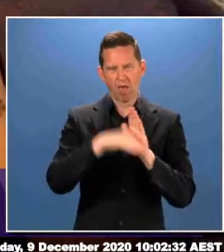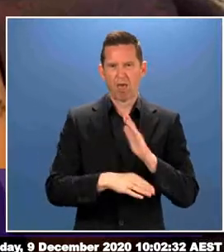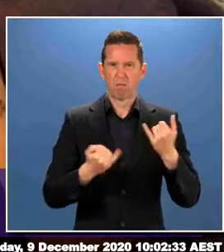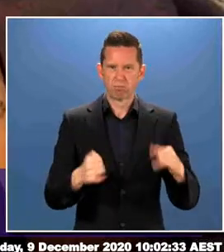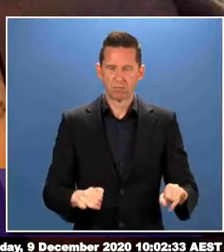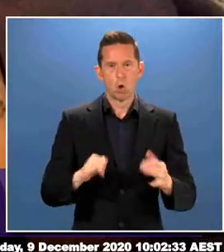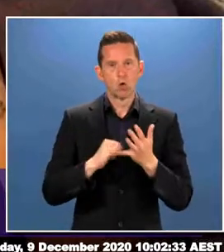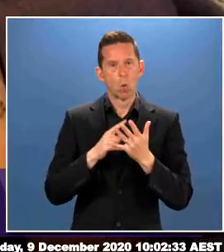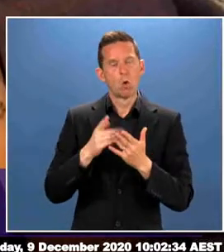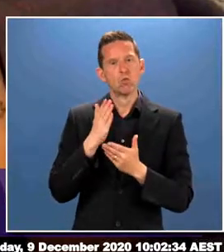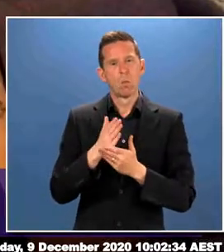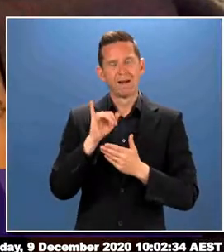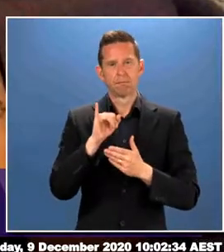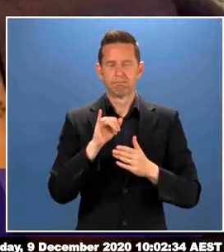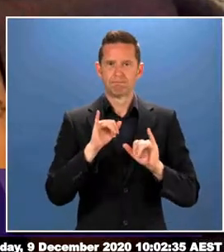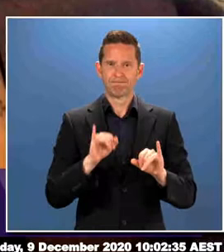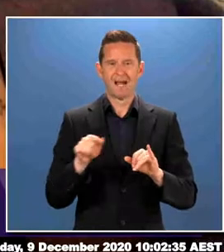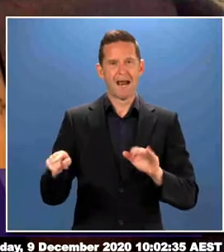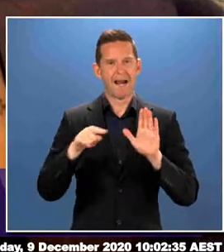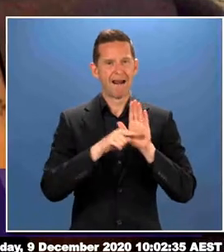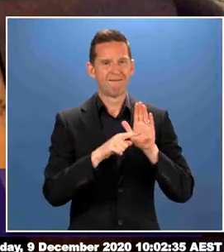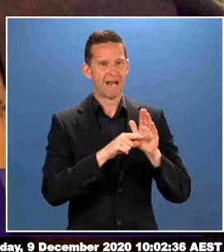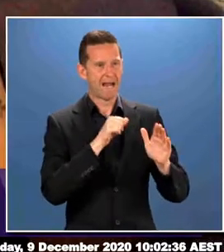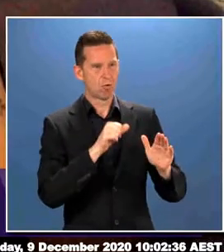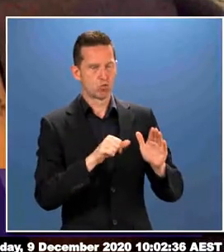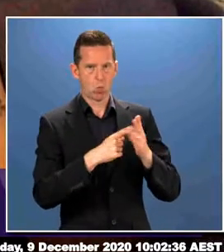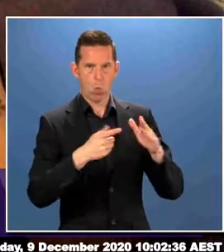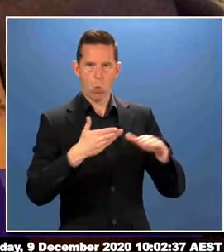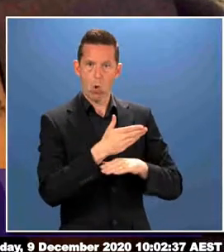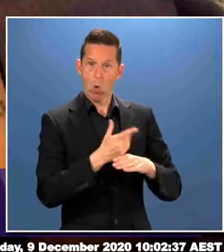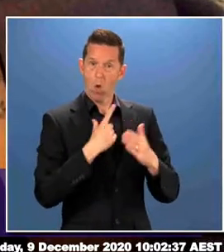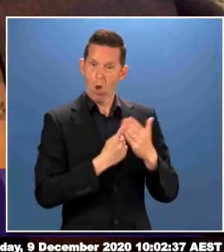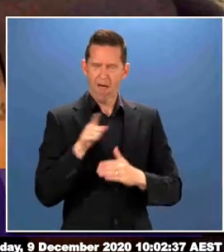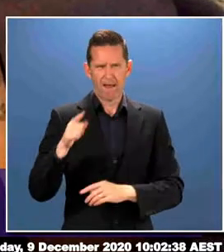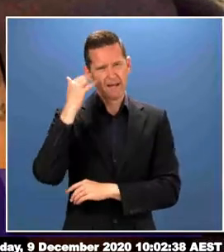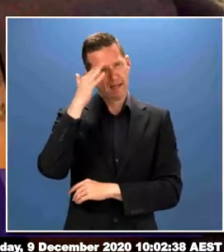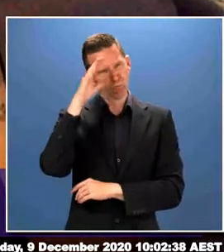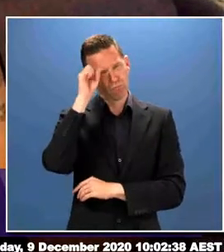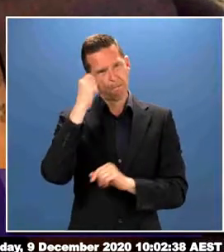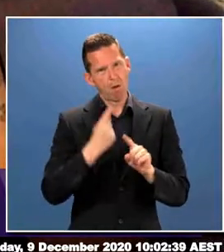about having negative attitudes towards employment, this young person reflecting on this experience and how they felt the Disability